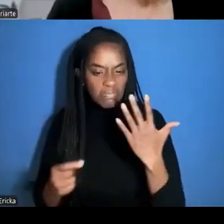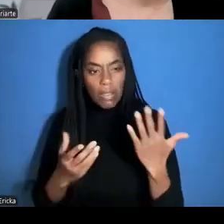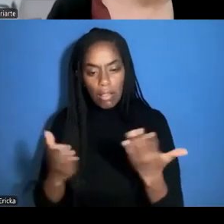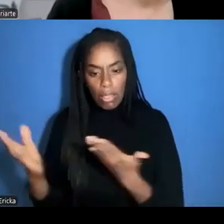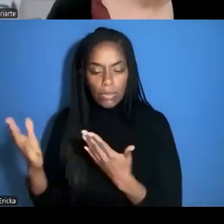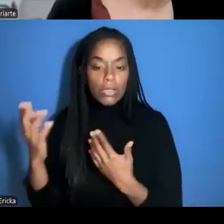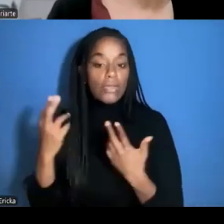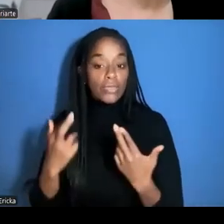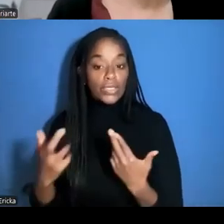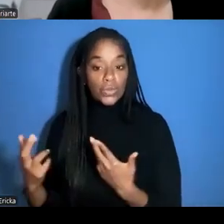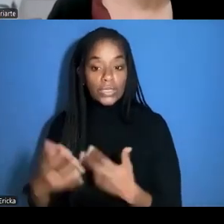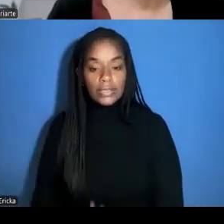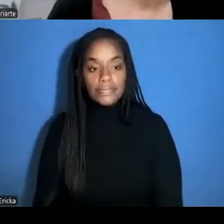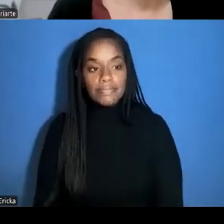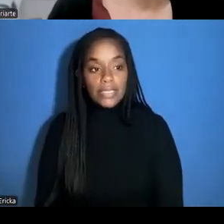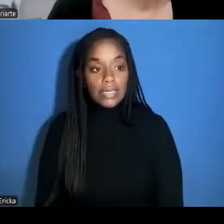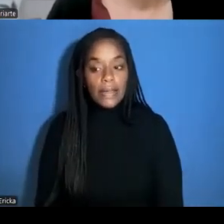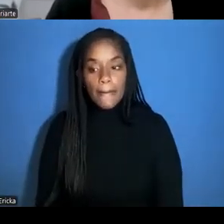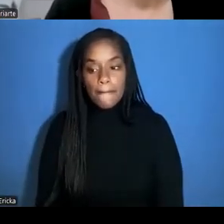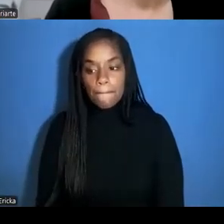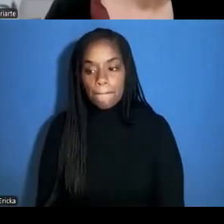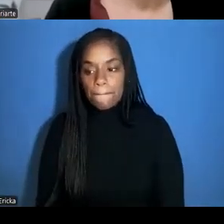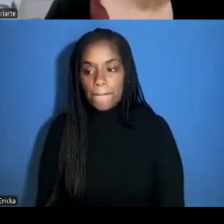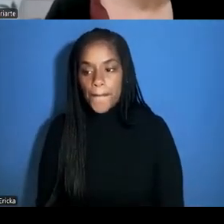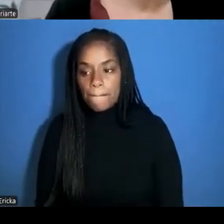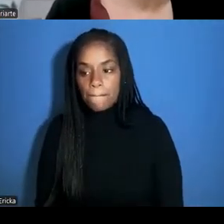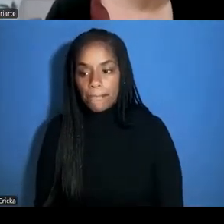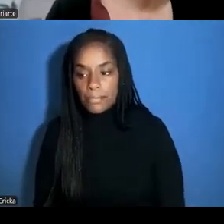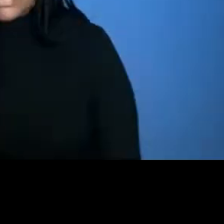So we have come to the end of the presentation.